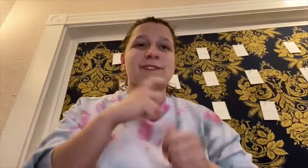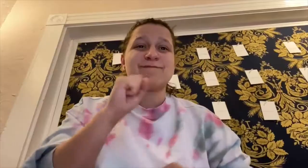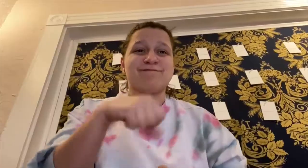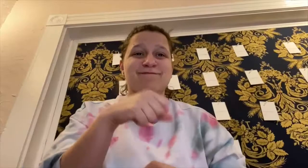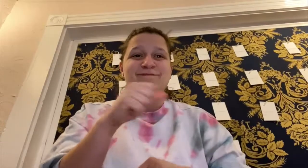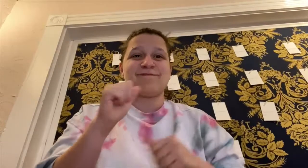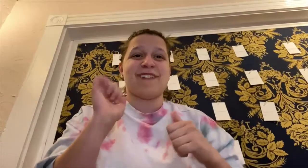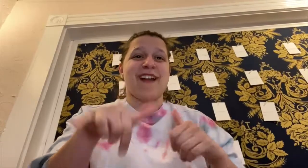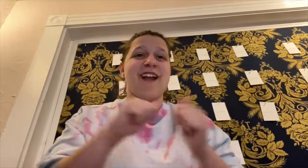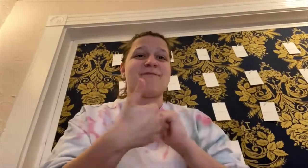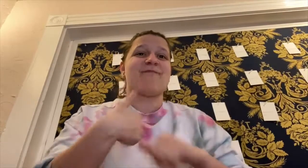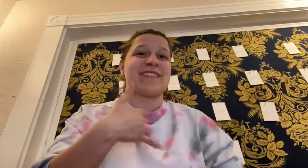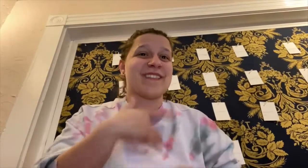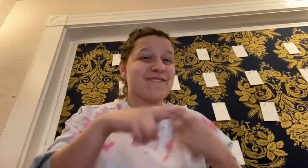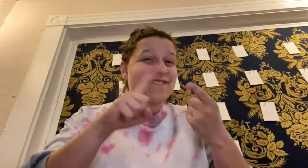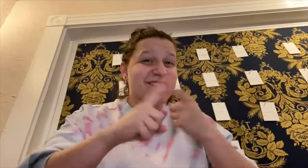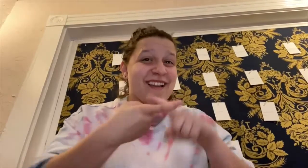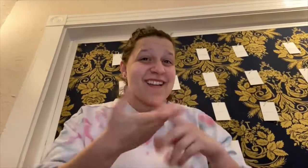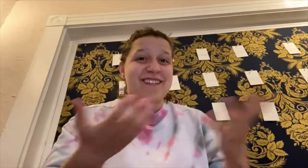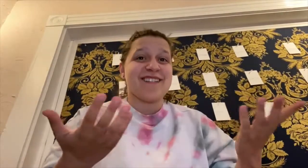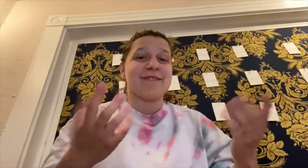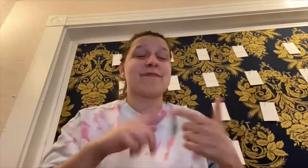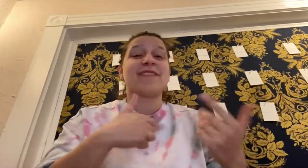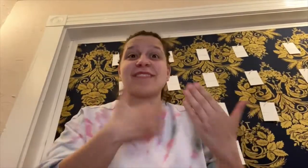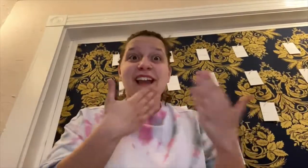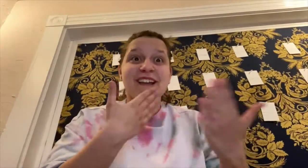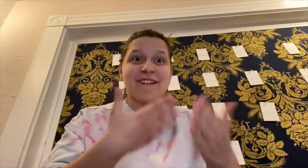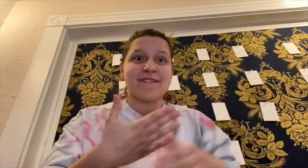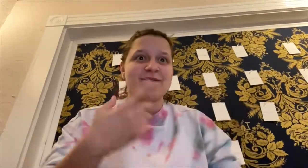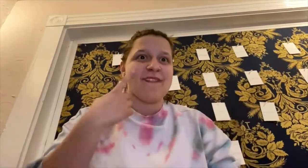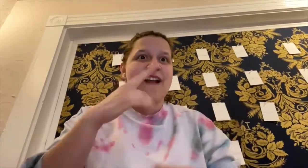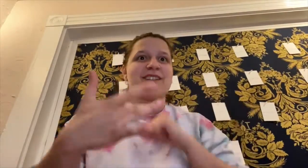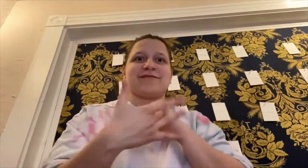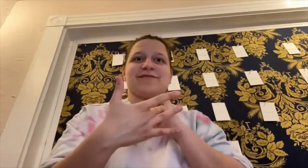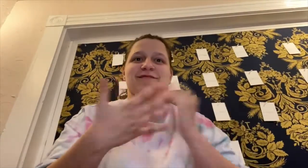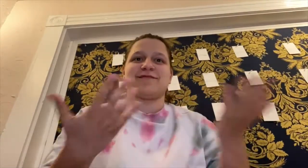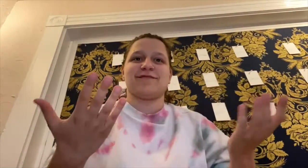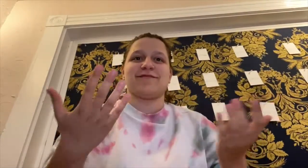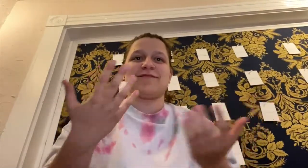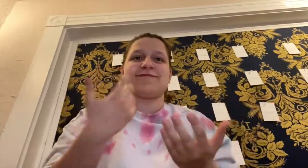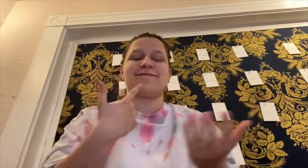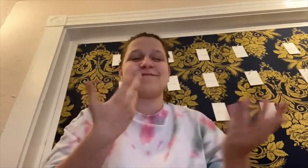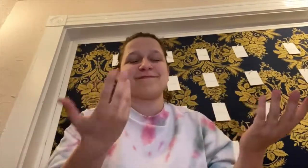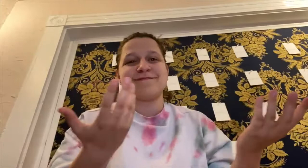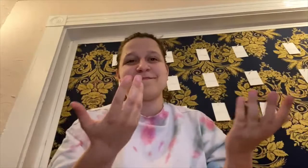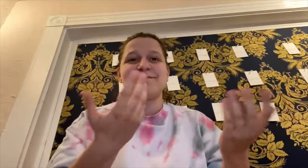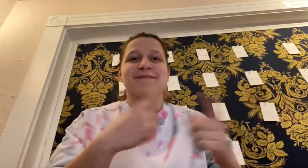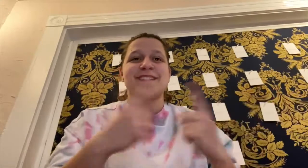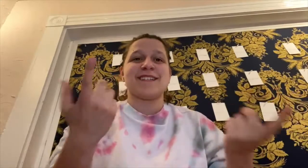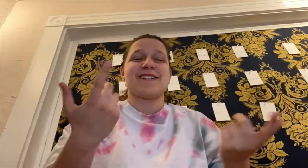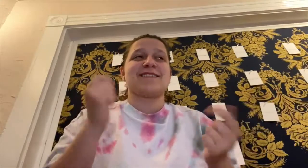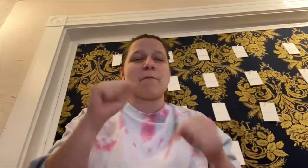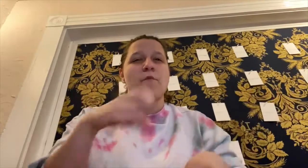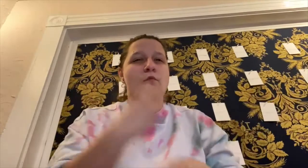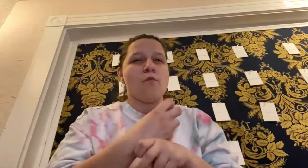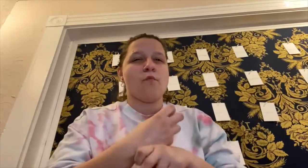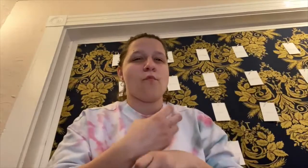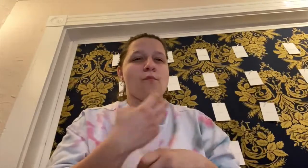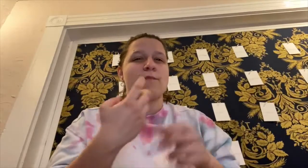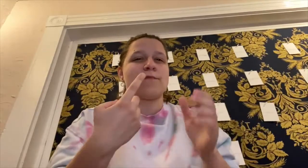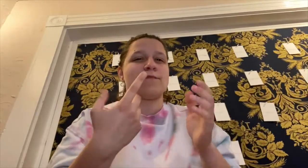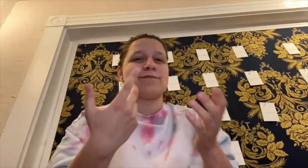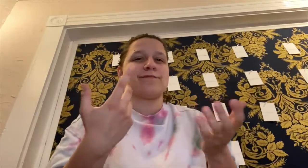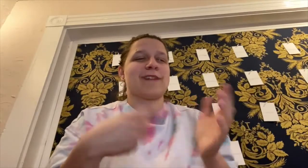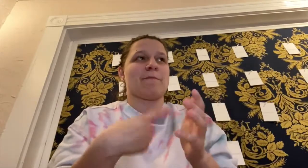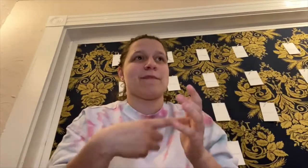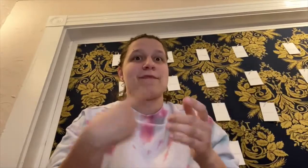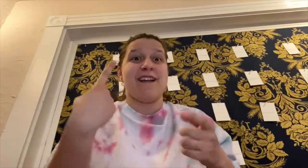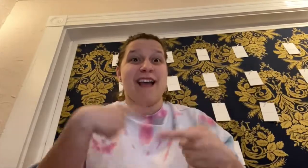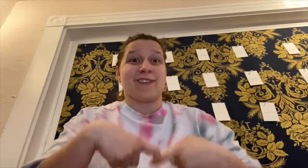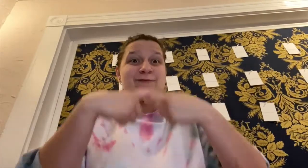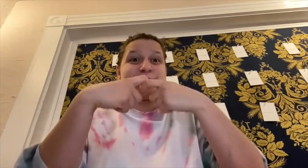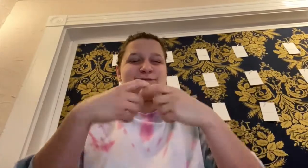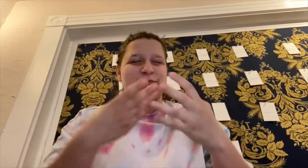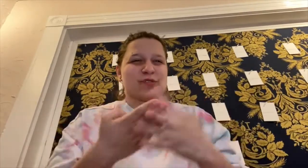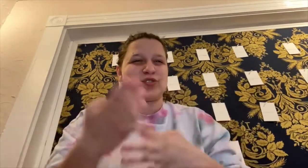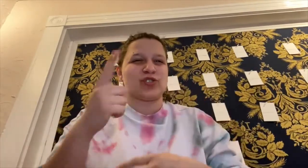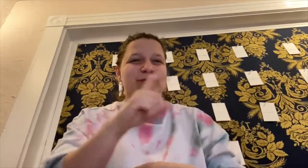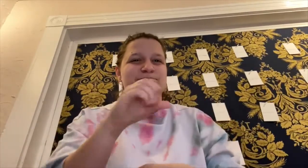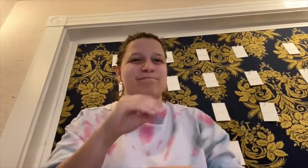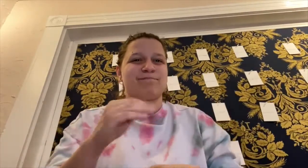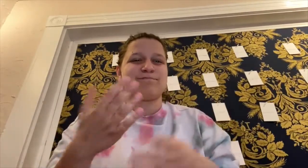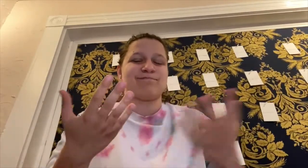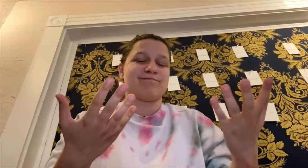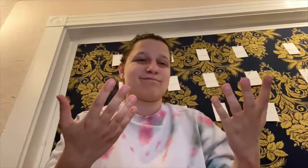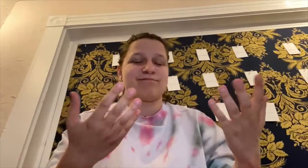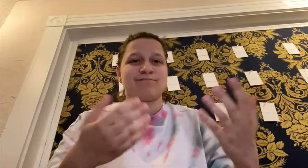Yeah, that is how I feel about friends-I am thankful for technology but it can get hard sometimes only hanging out through Zoom.